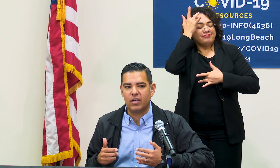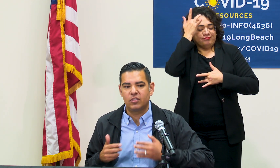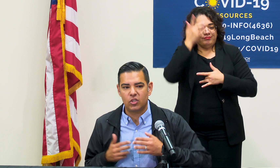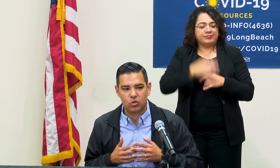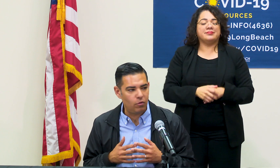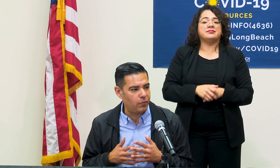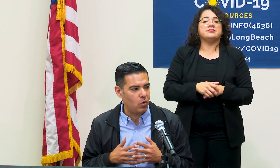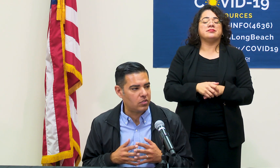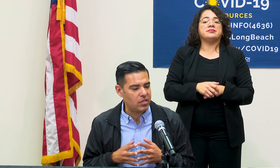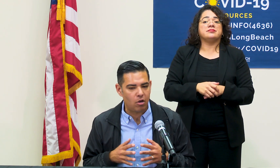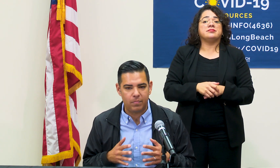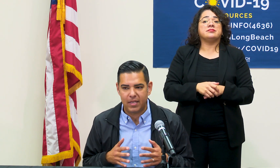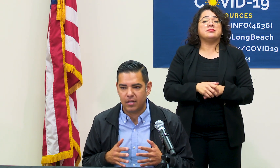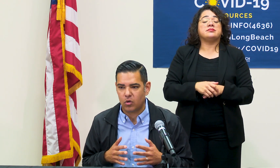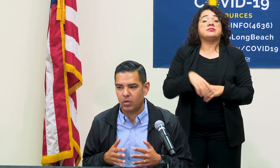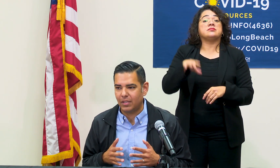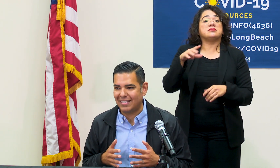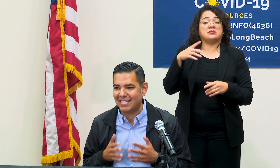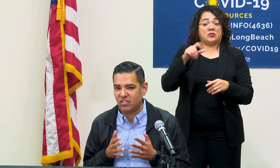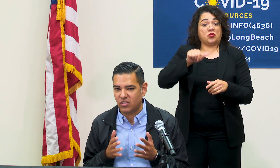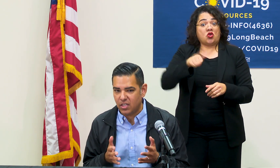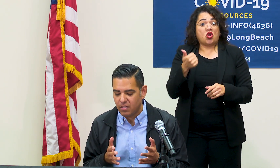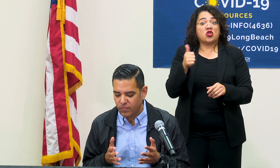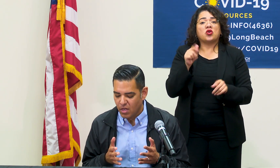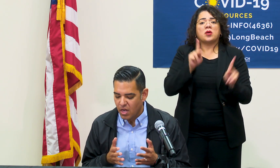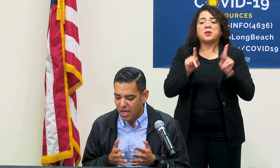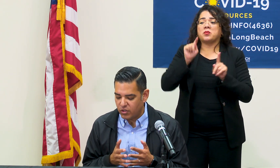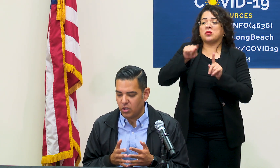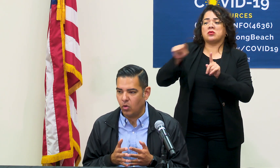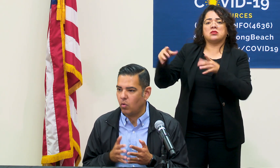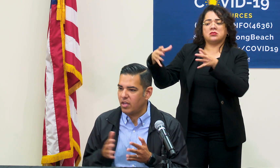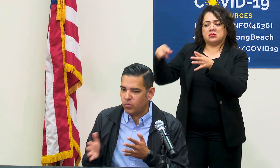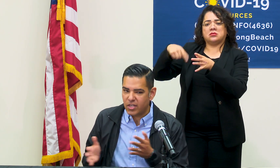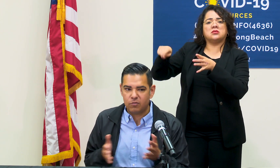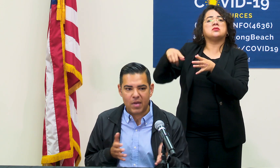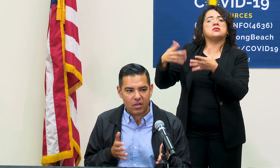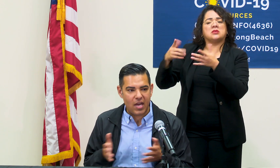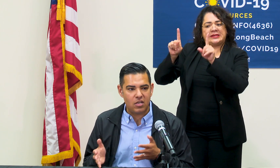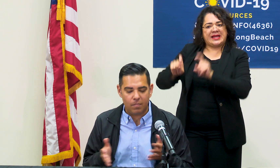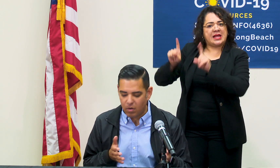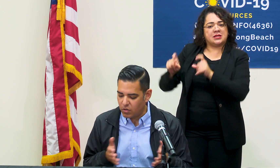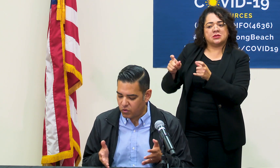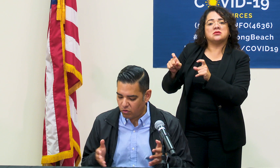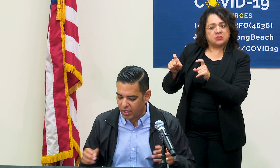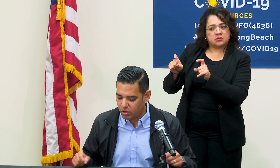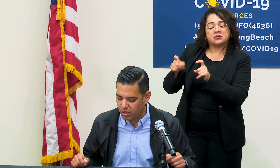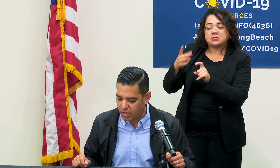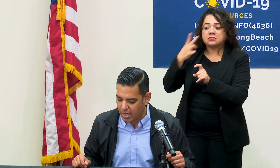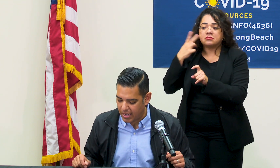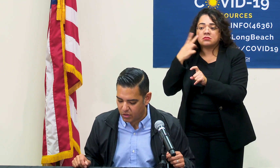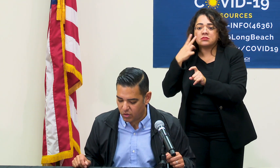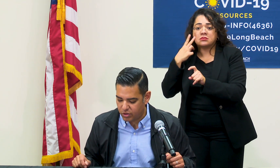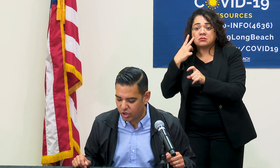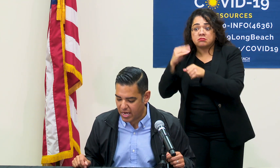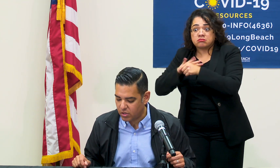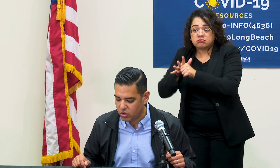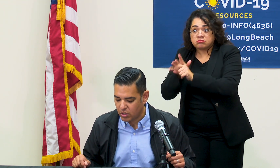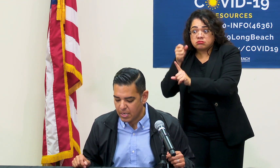additional folks that are being currently tested and so as we expect that number certainly could change